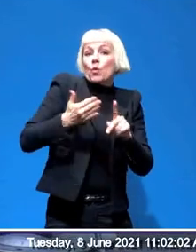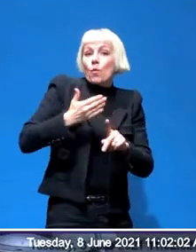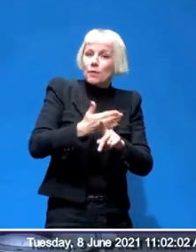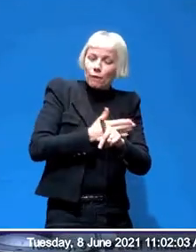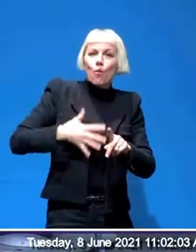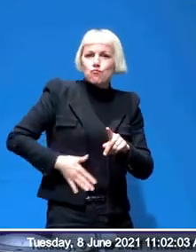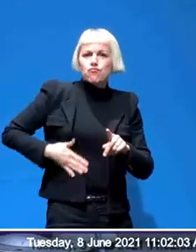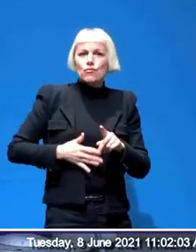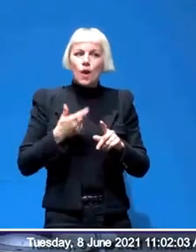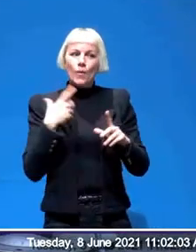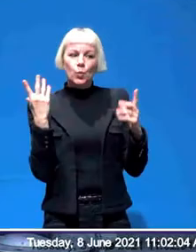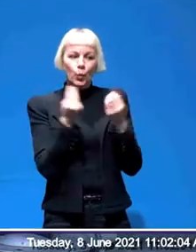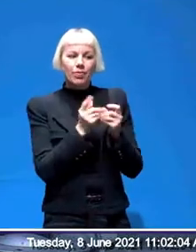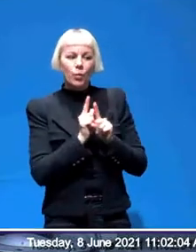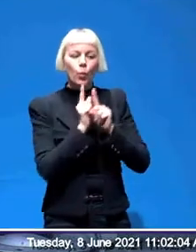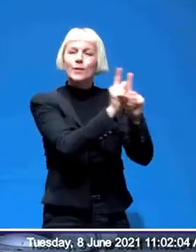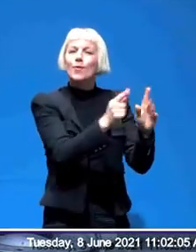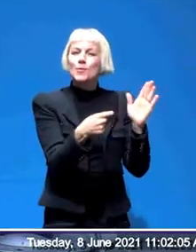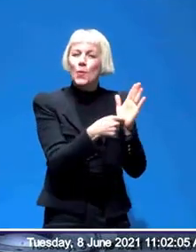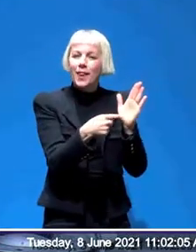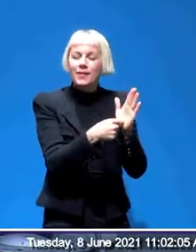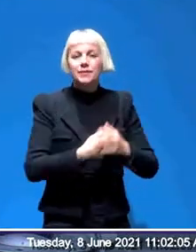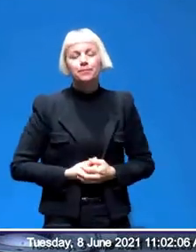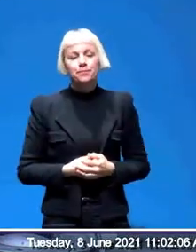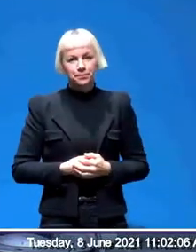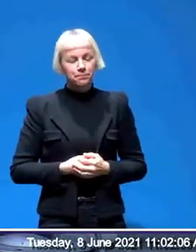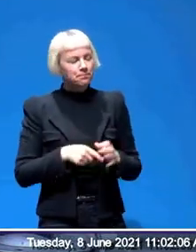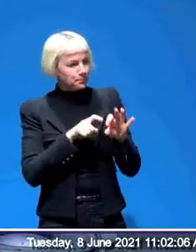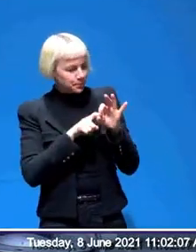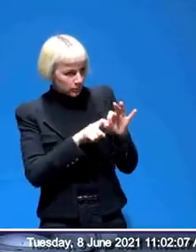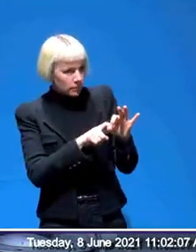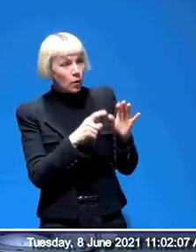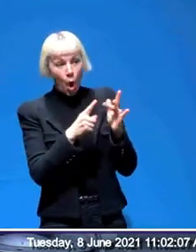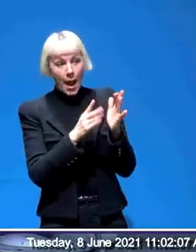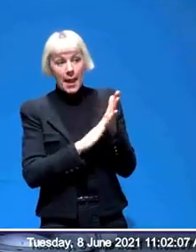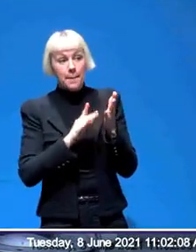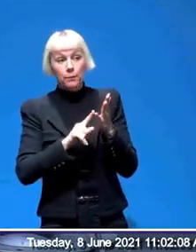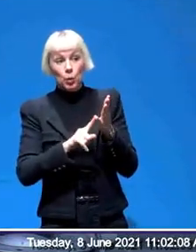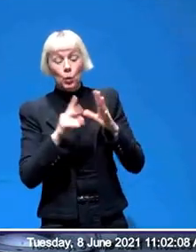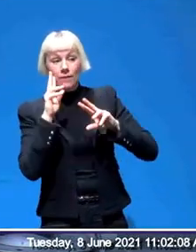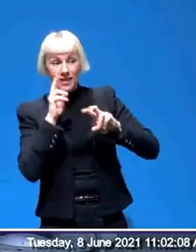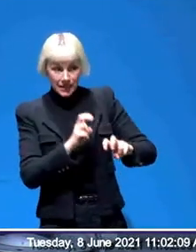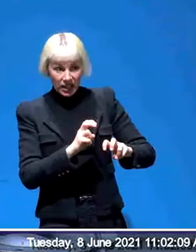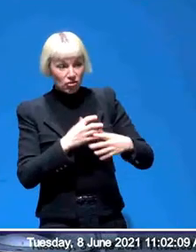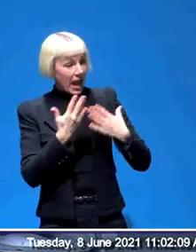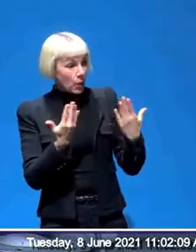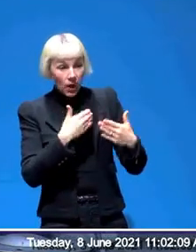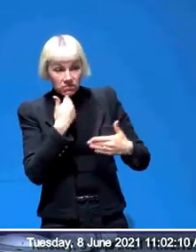In terms of the way in which the IMU would conduct the investigation, did anyone tell you what that process would be?